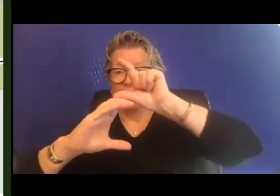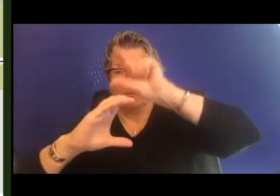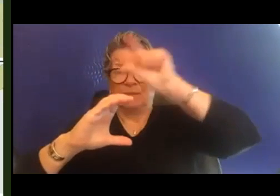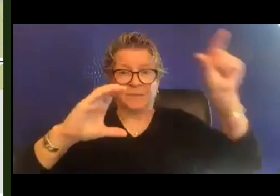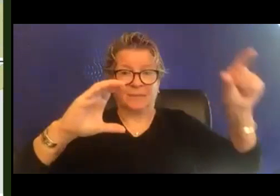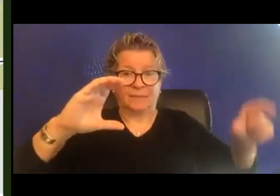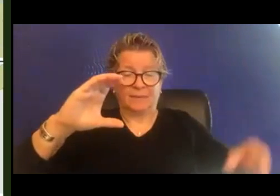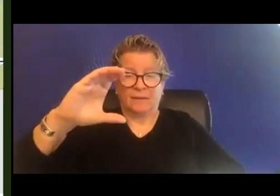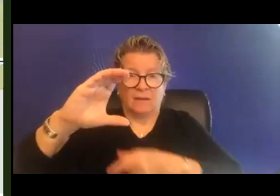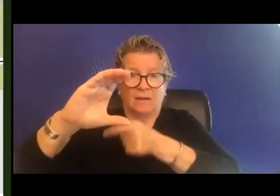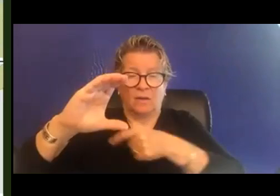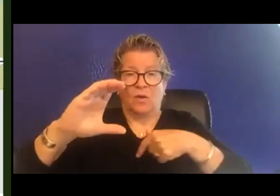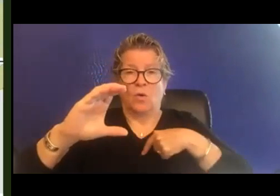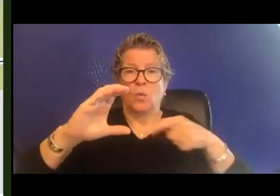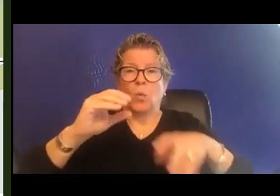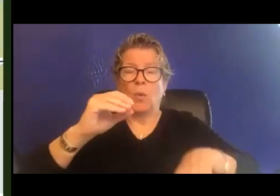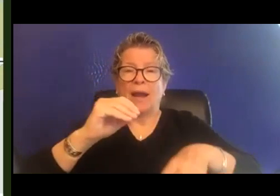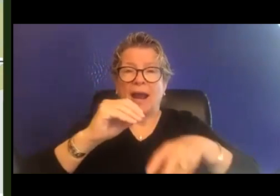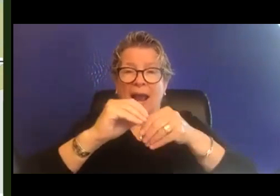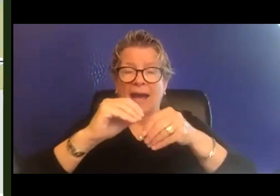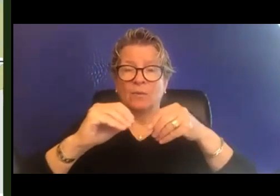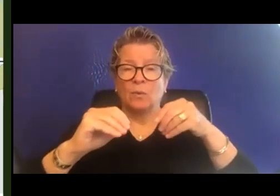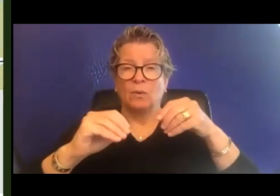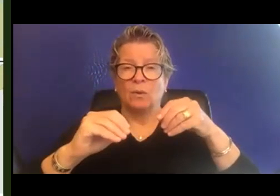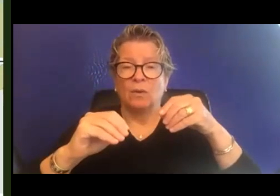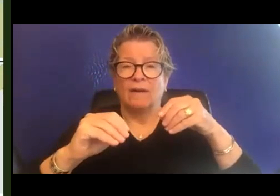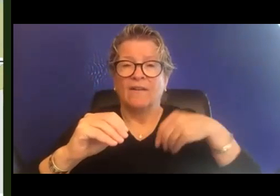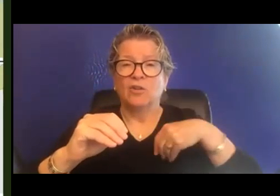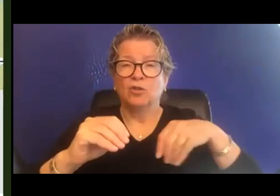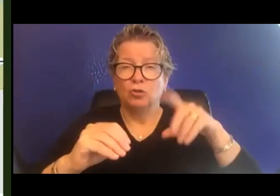machine is filled with drilling fluid, with mud, that when the